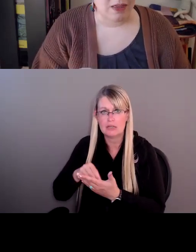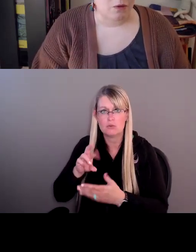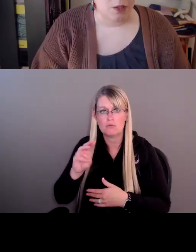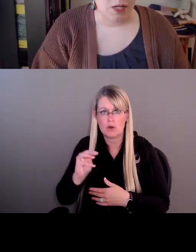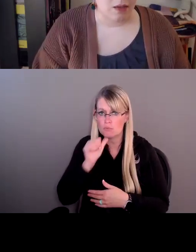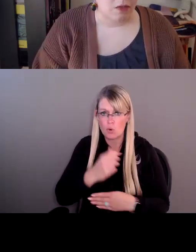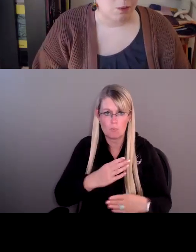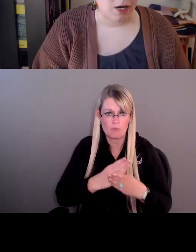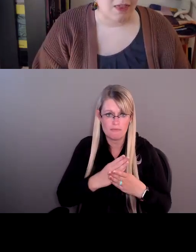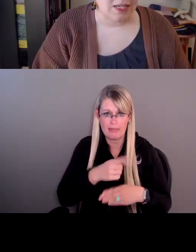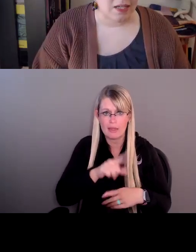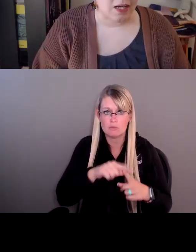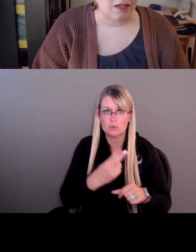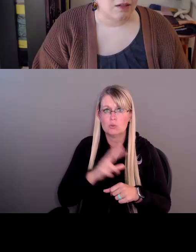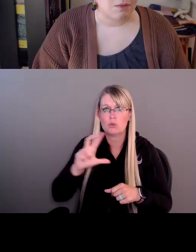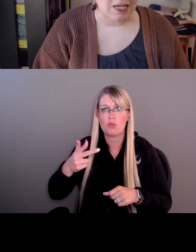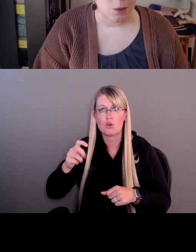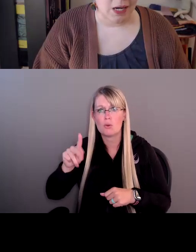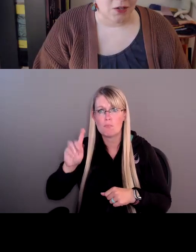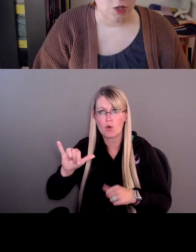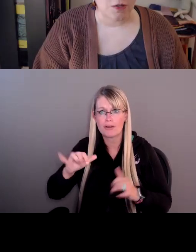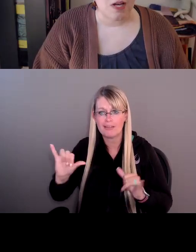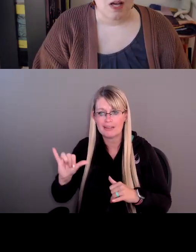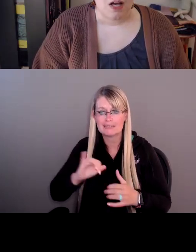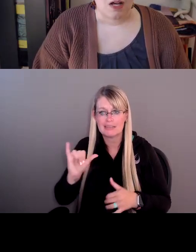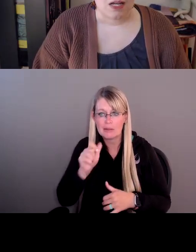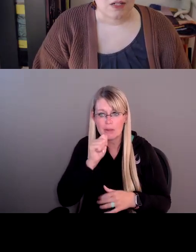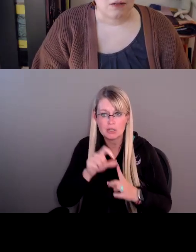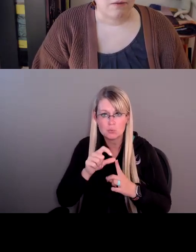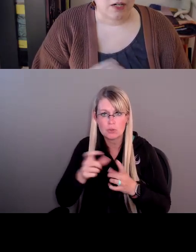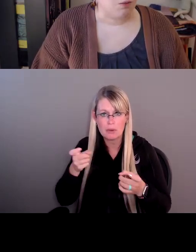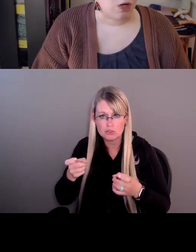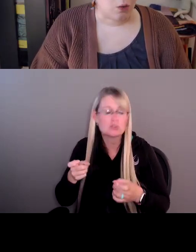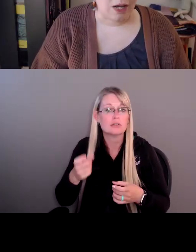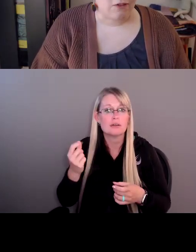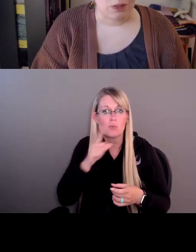them from using third-party things like password managers, it is a very important way for people